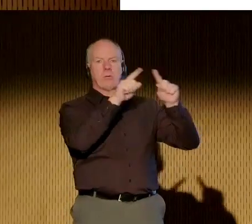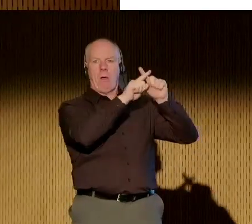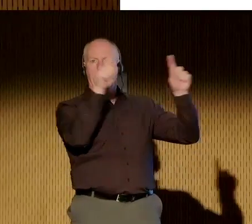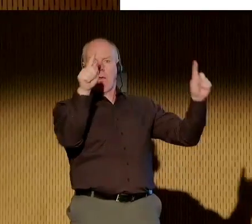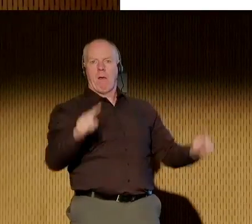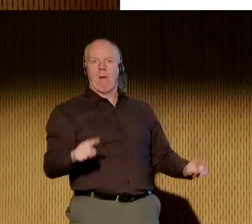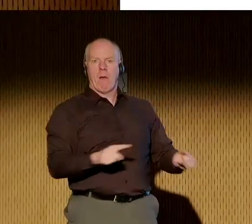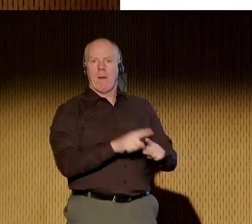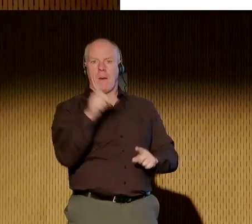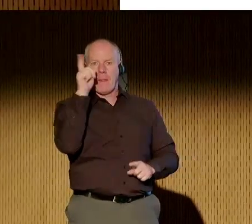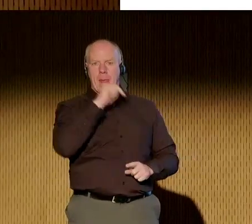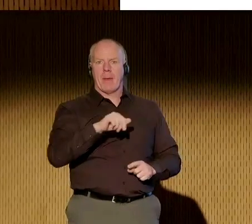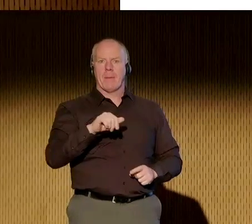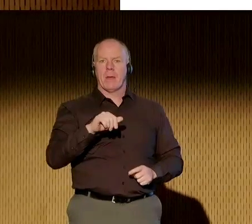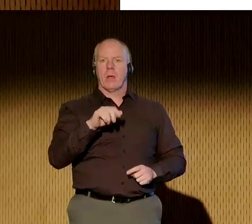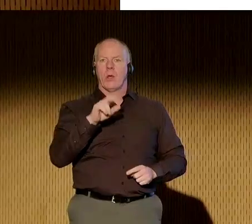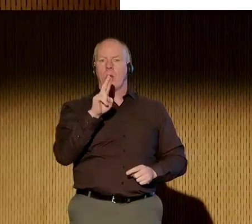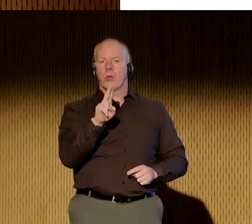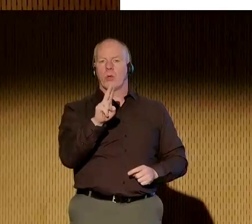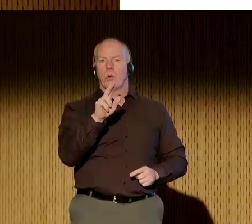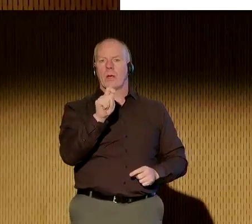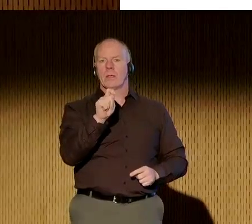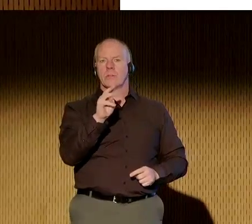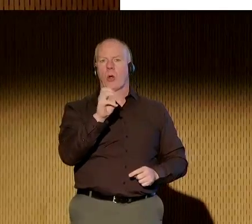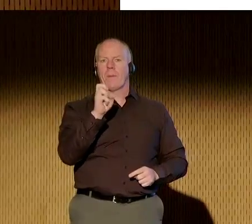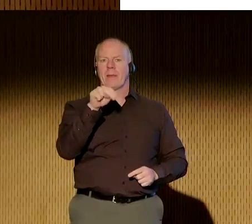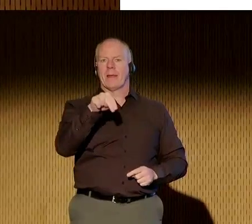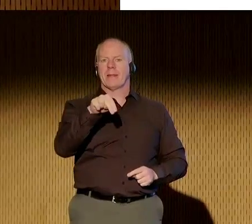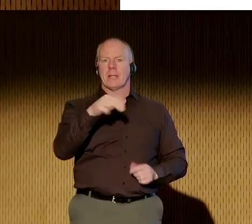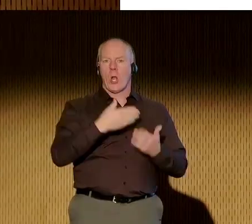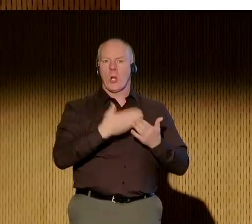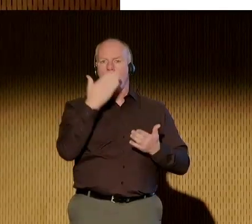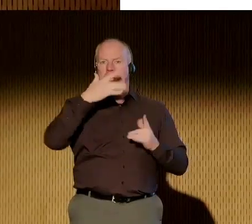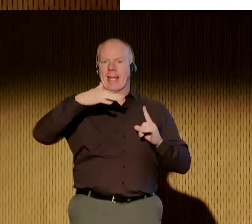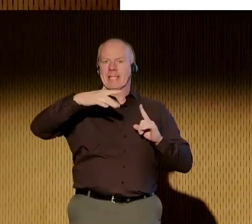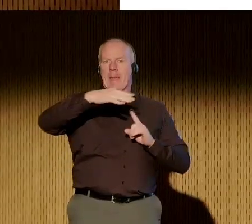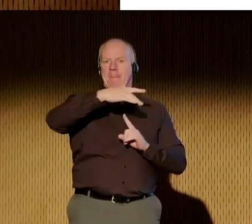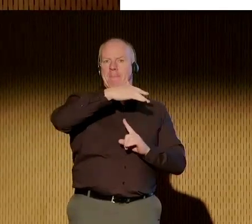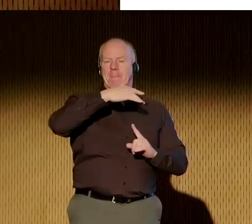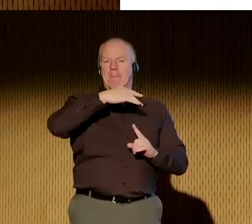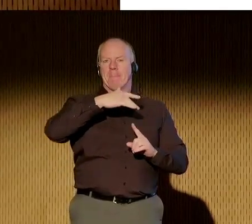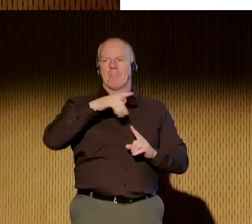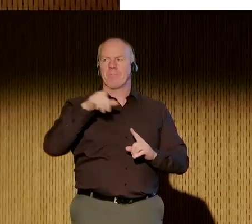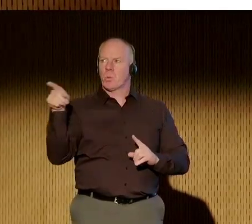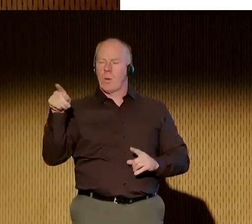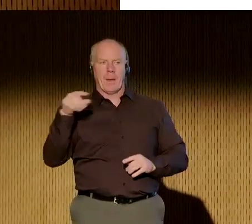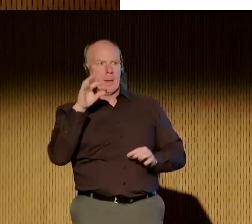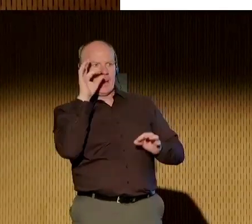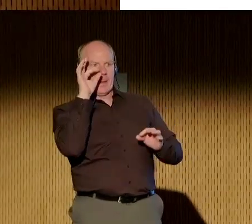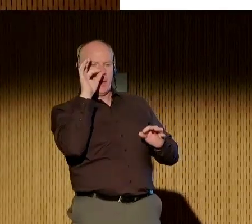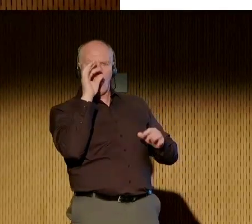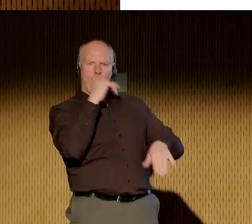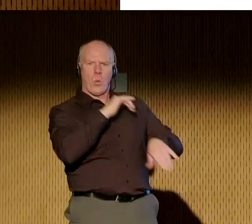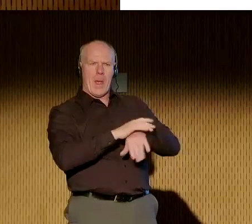It's called the Utopian Learning Landscape. And we asked them to select their ideal setting,